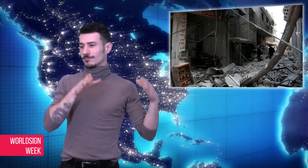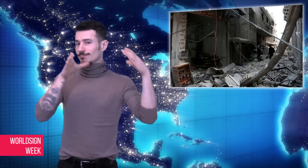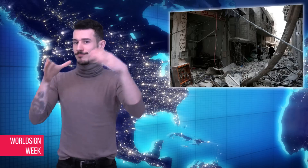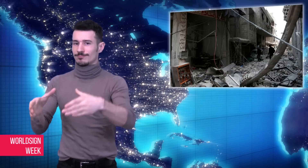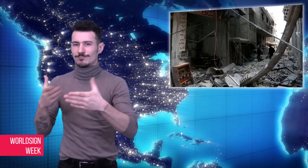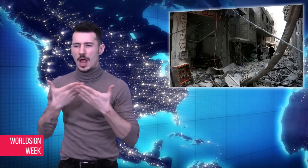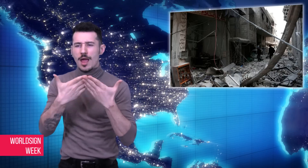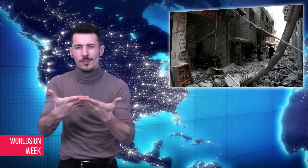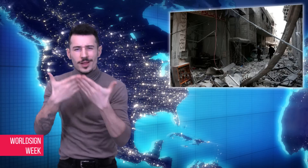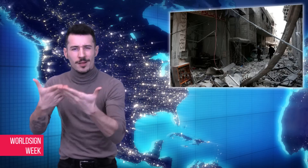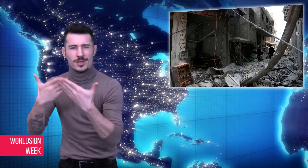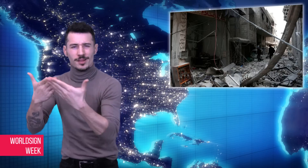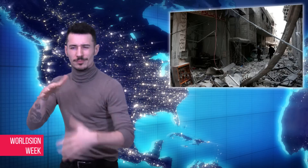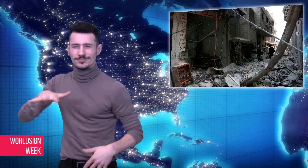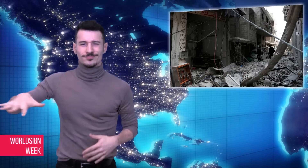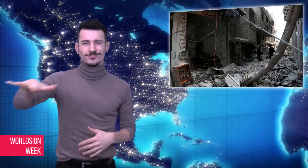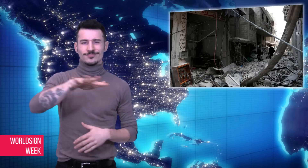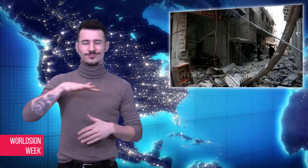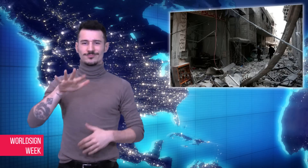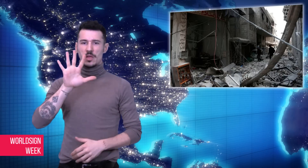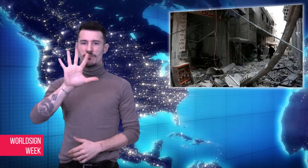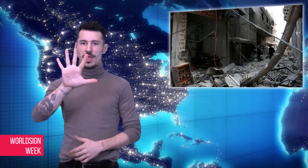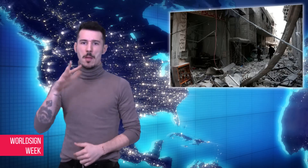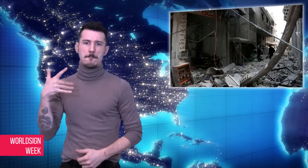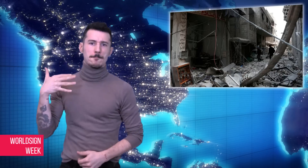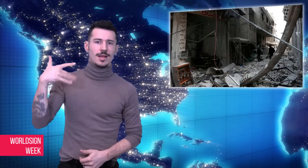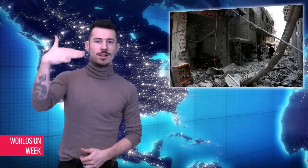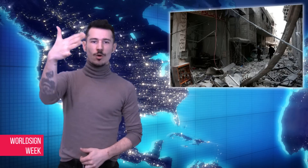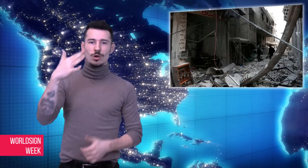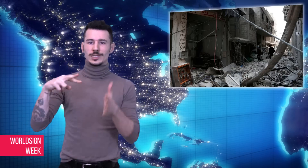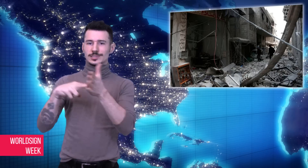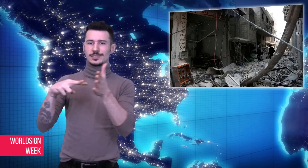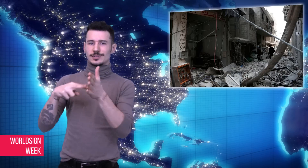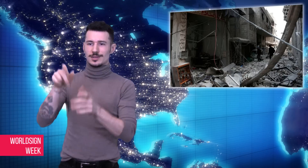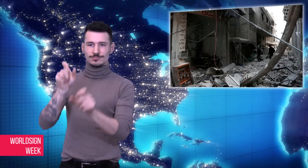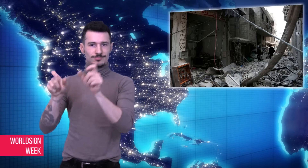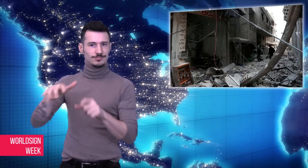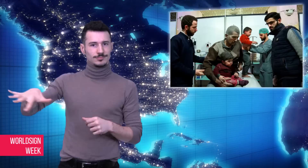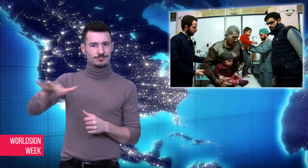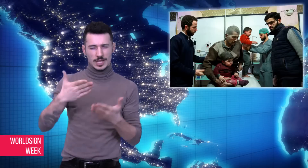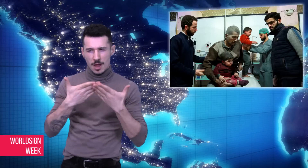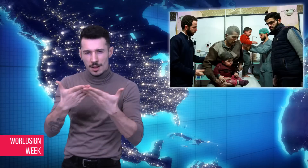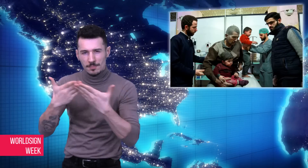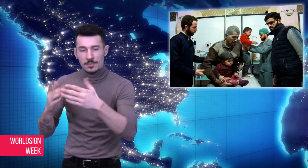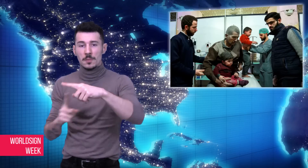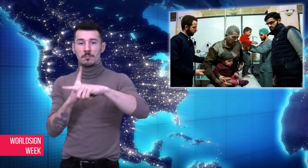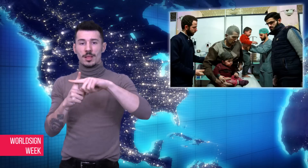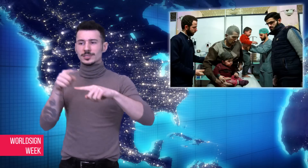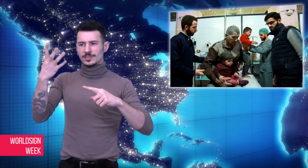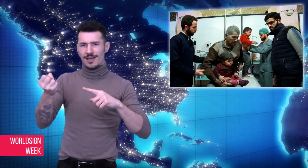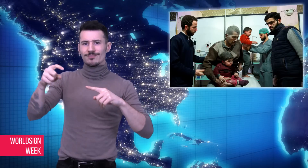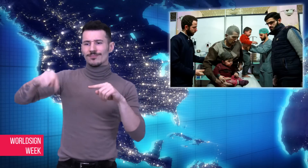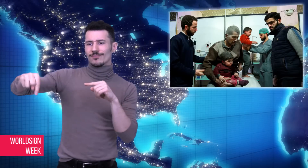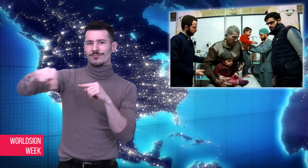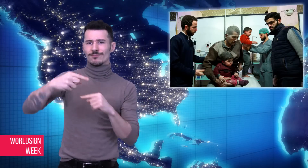million Syrians and to evacuate the critically ill and wounded. Over 500